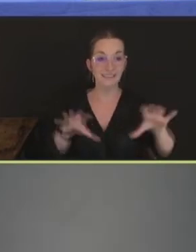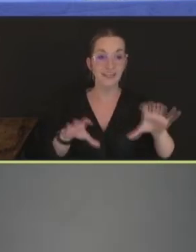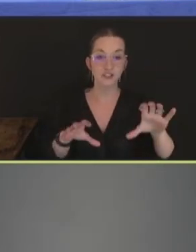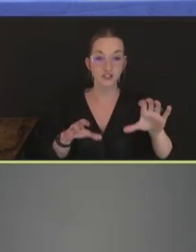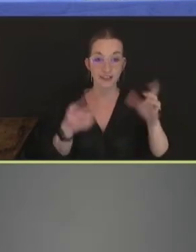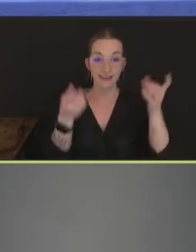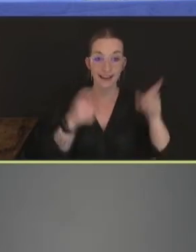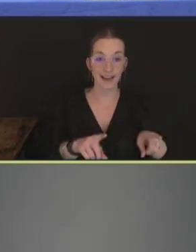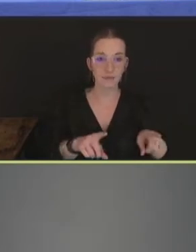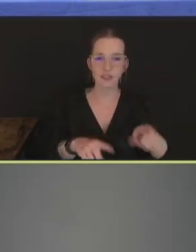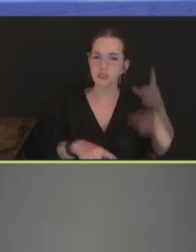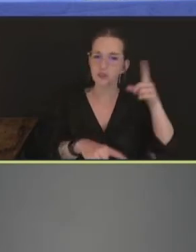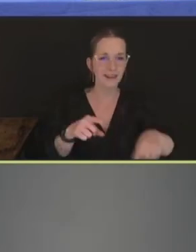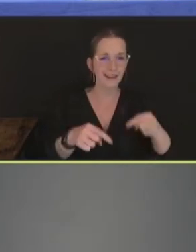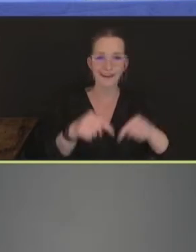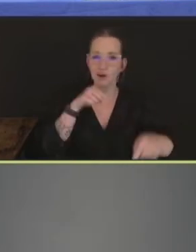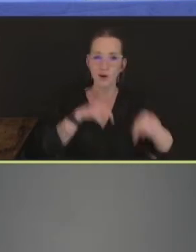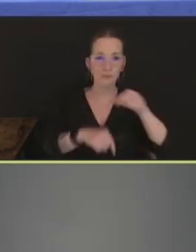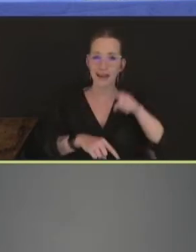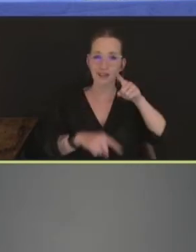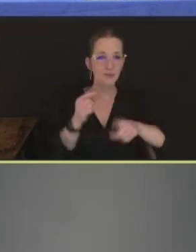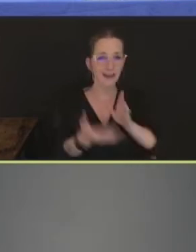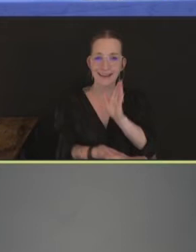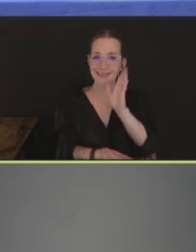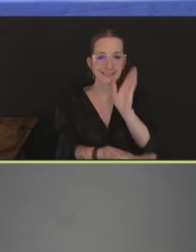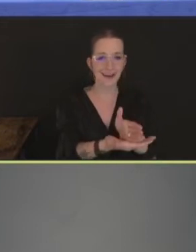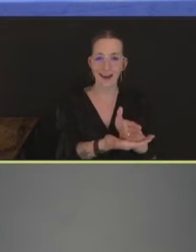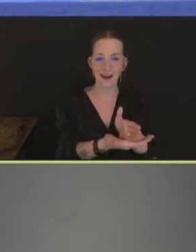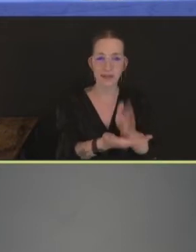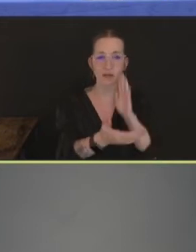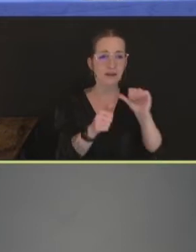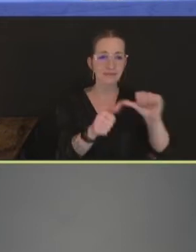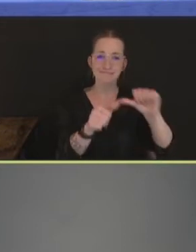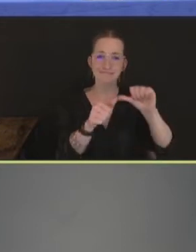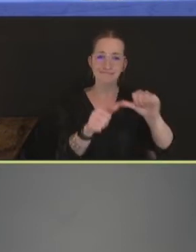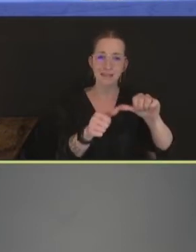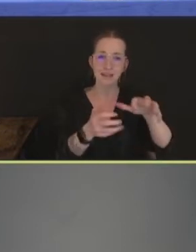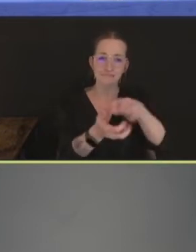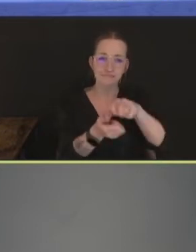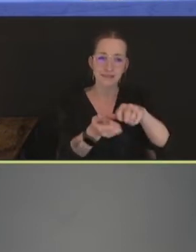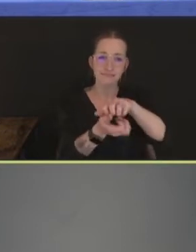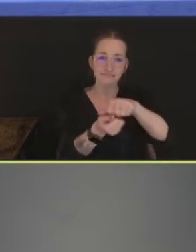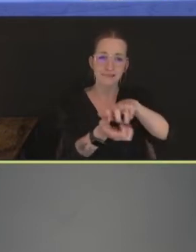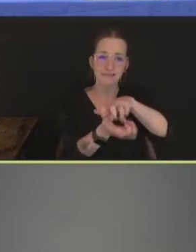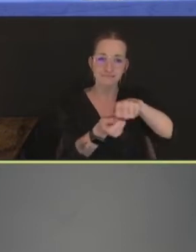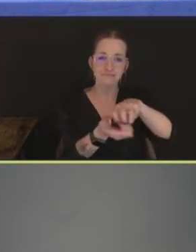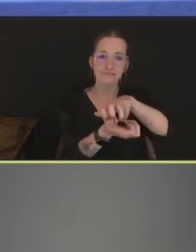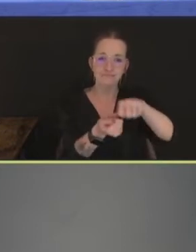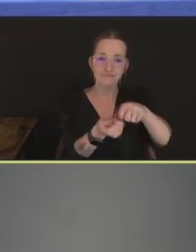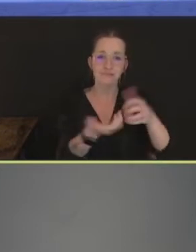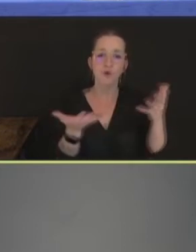unstoppable. It relentlessly destroys what it created in utero.